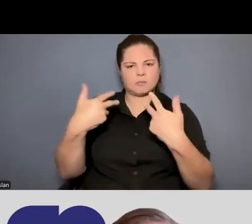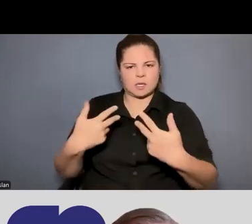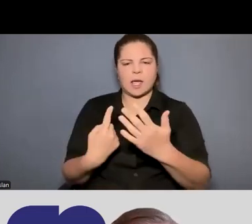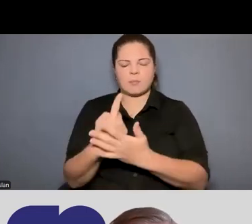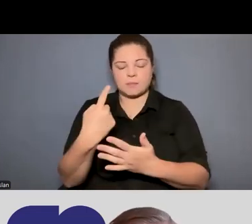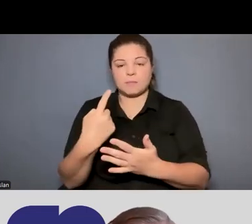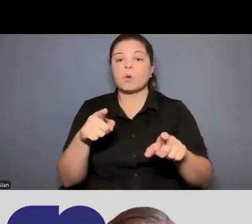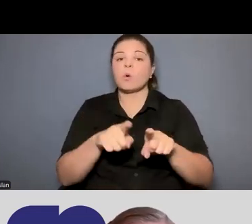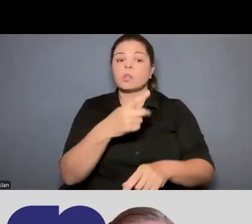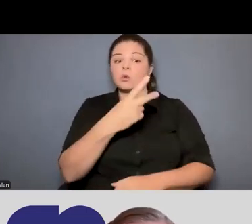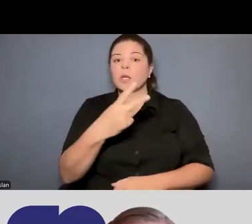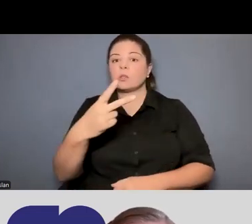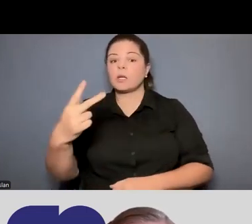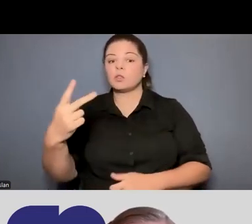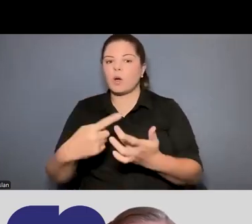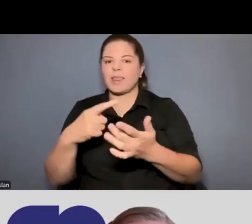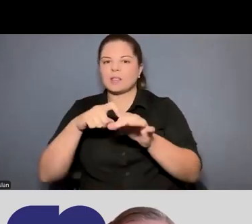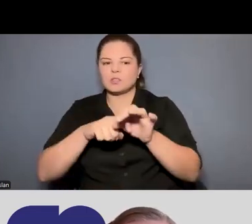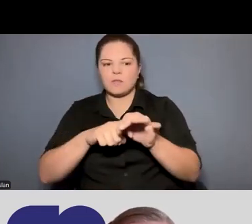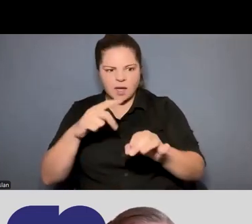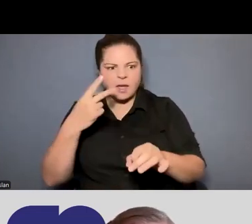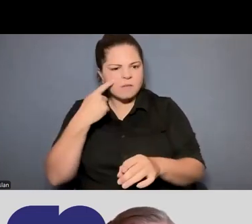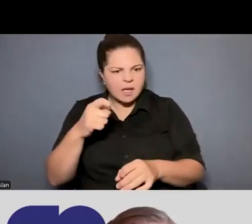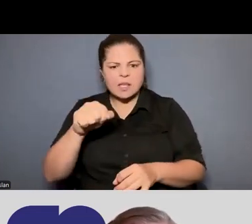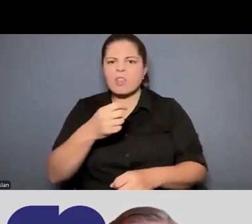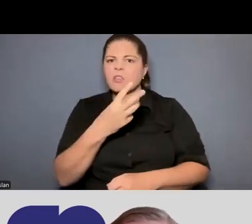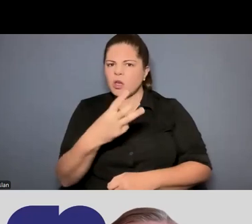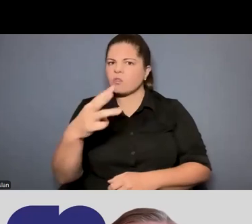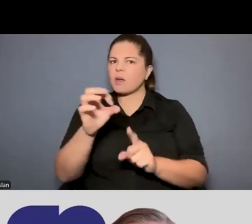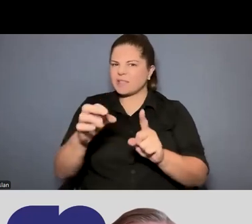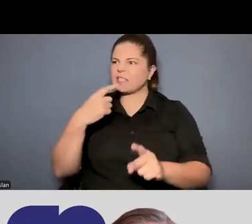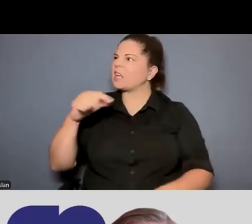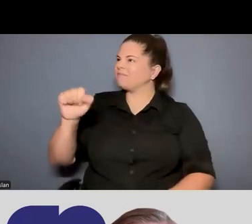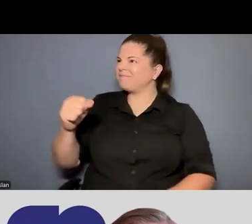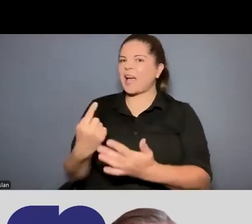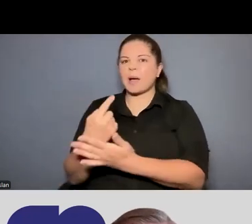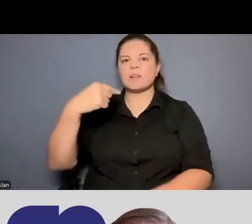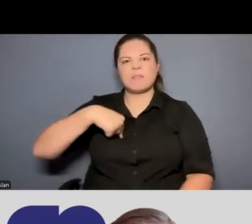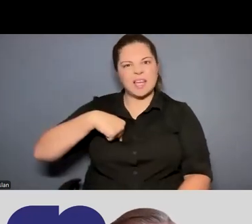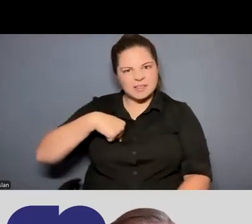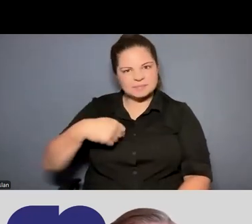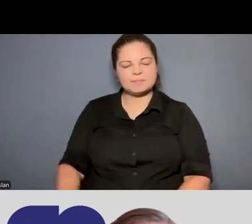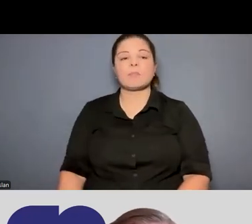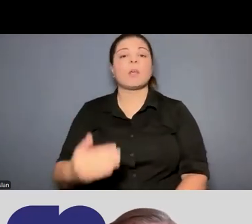a similarly high prevalence rate at 33%. Women experience sexual harassment at greater